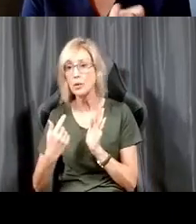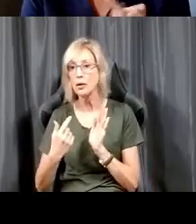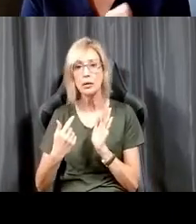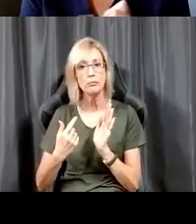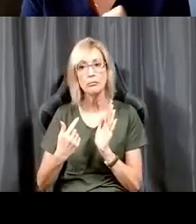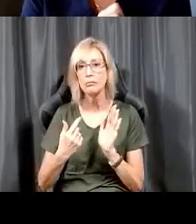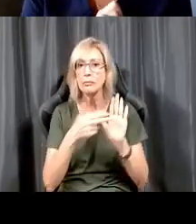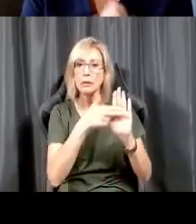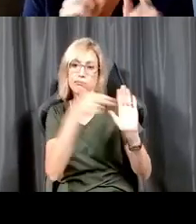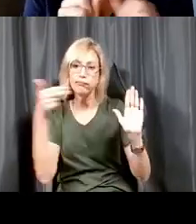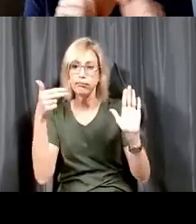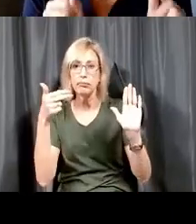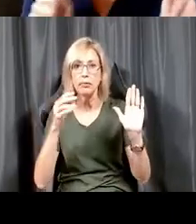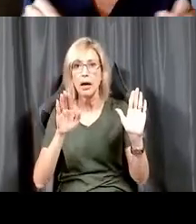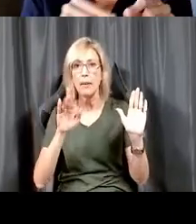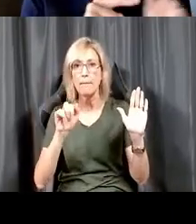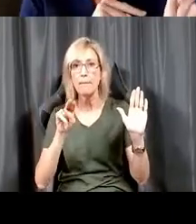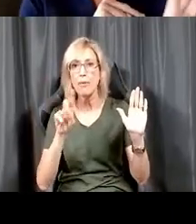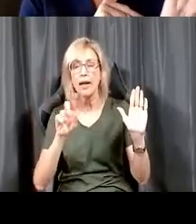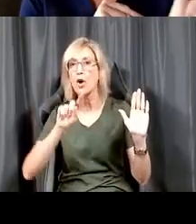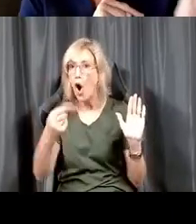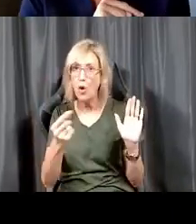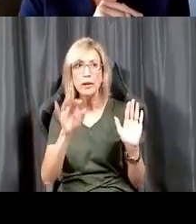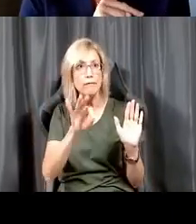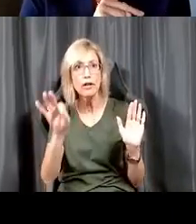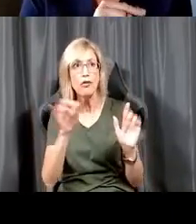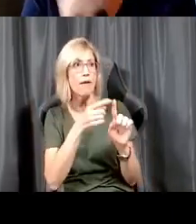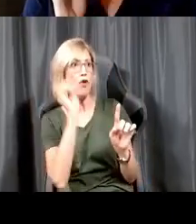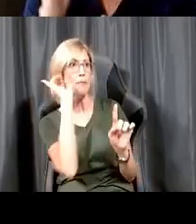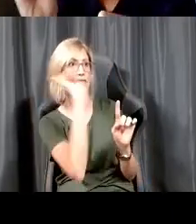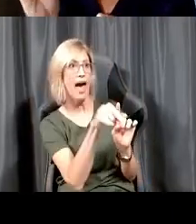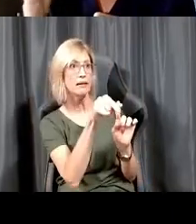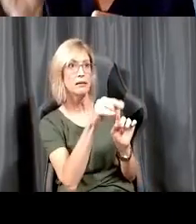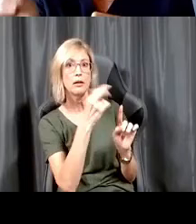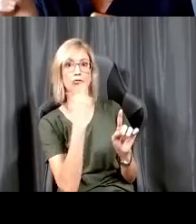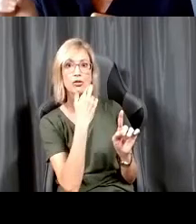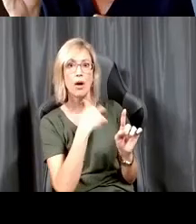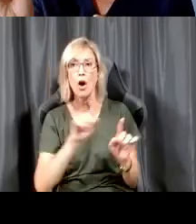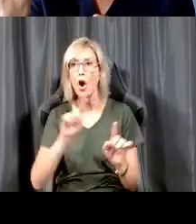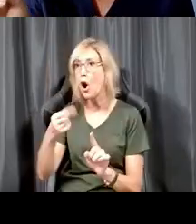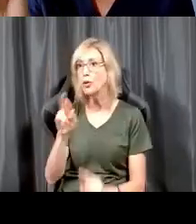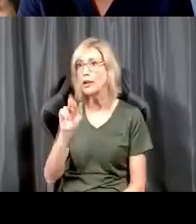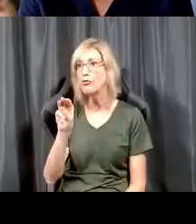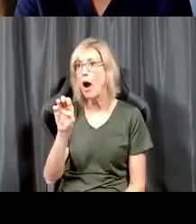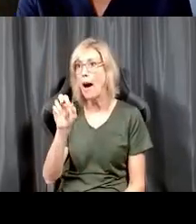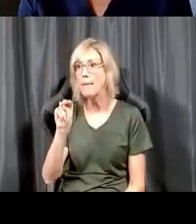specific. Only French fry from that one place. Or it's only the Ramen that is in that one colored bag.